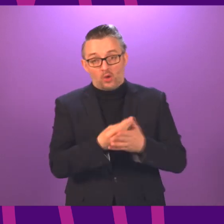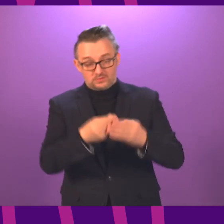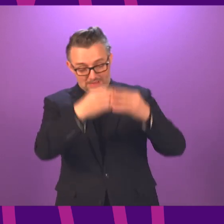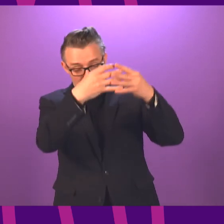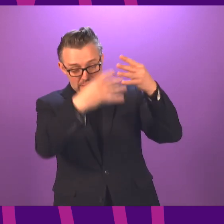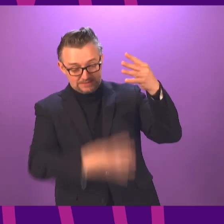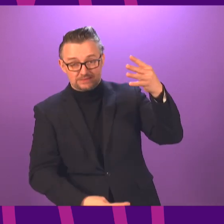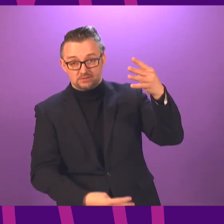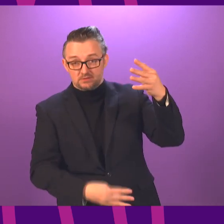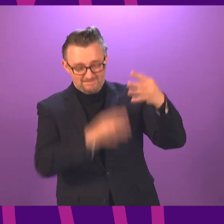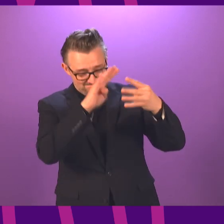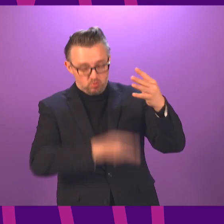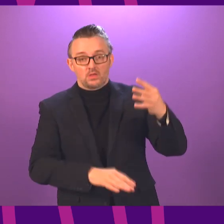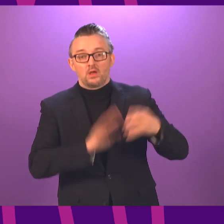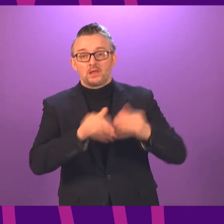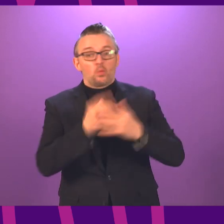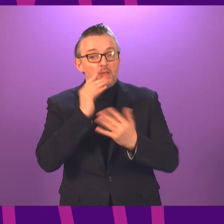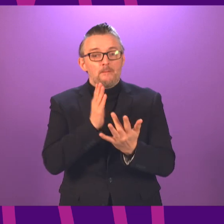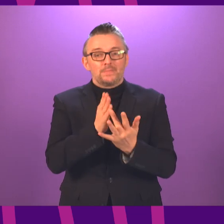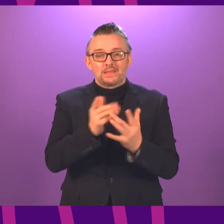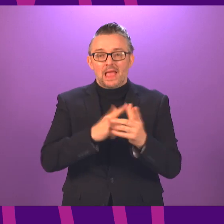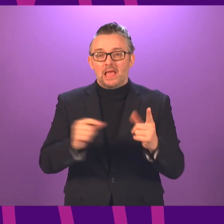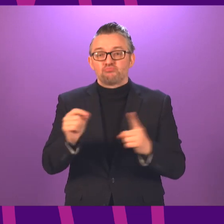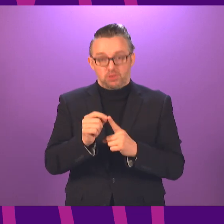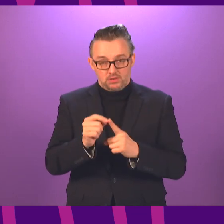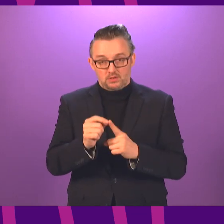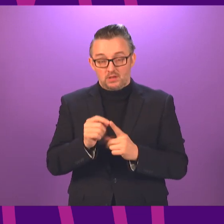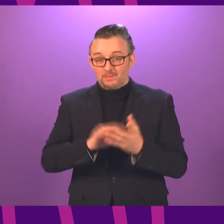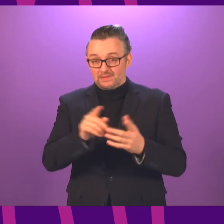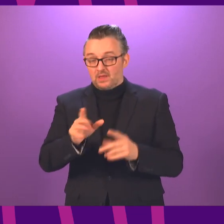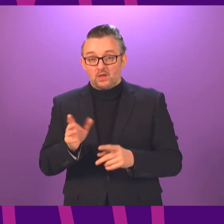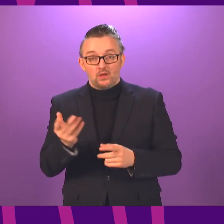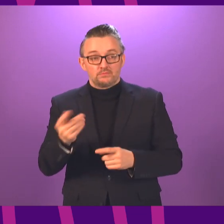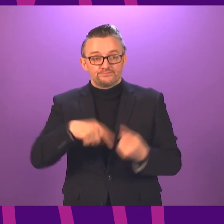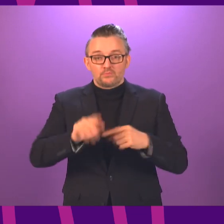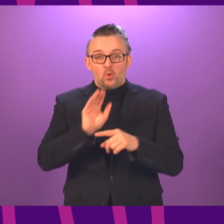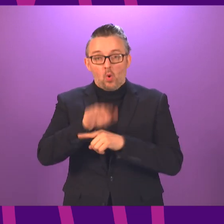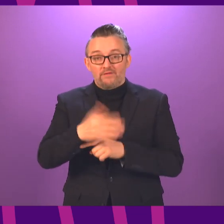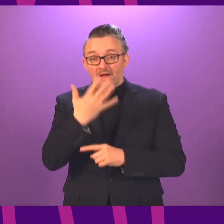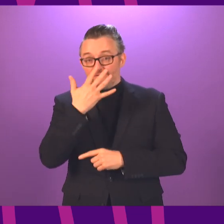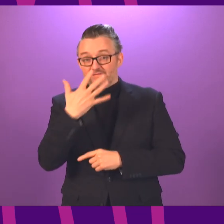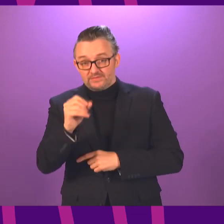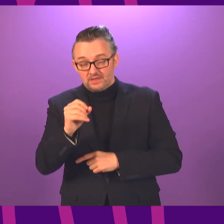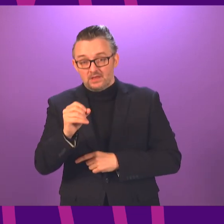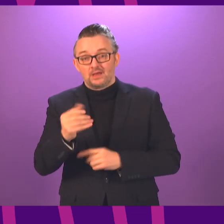JCVI priority list by mid-April. That includes everyone over the age of 50 and all adults